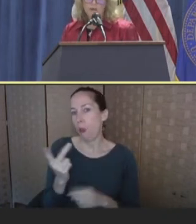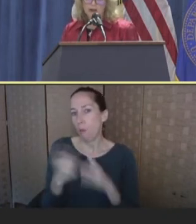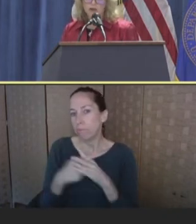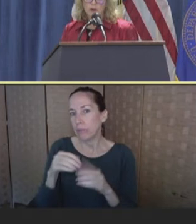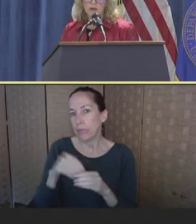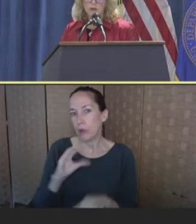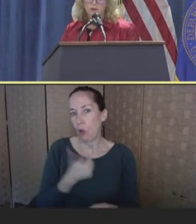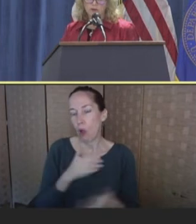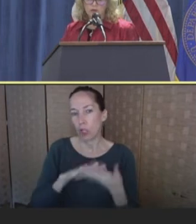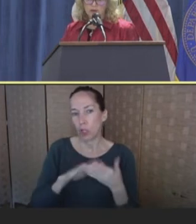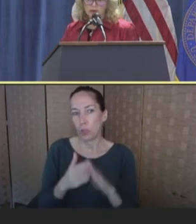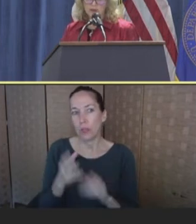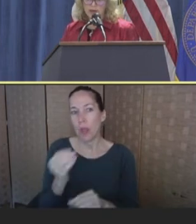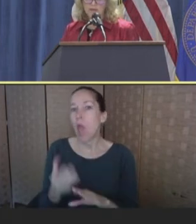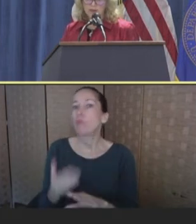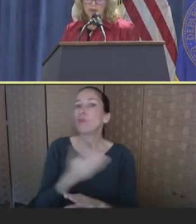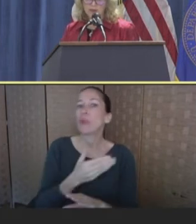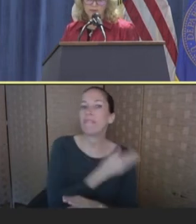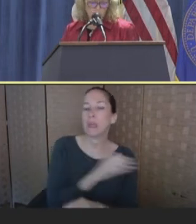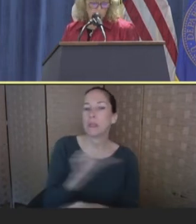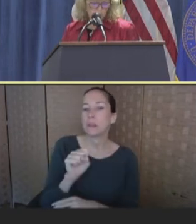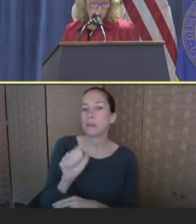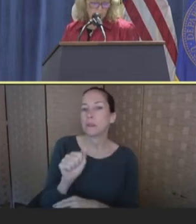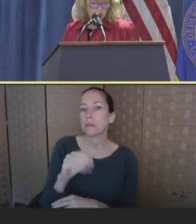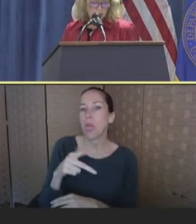We were very grateful to have them and get them going.